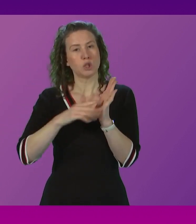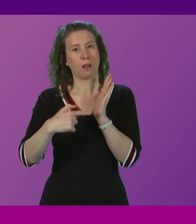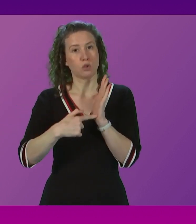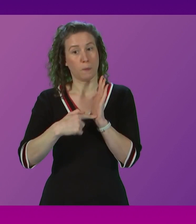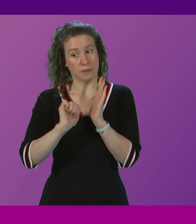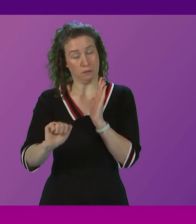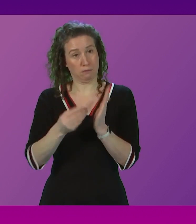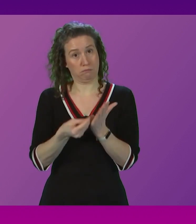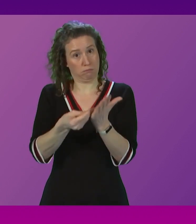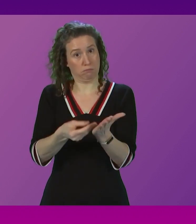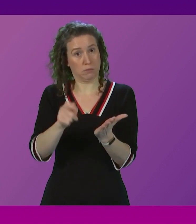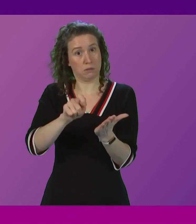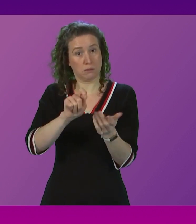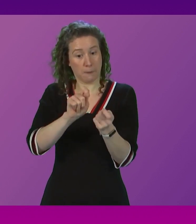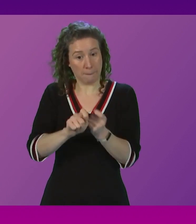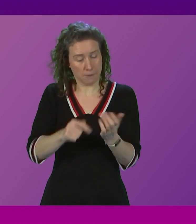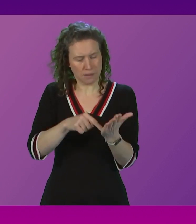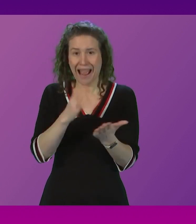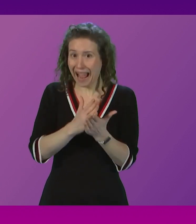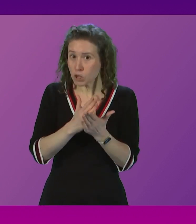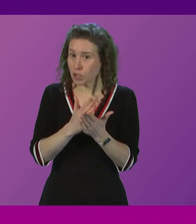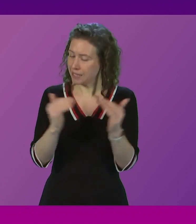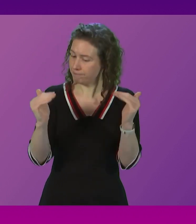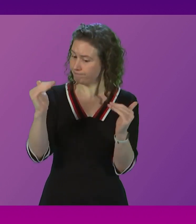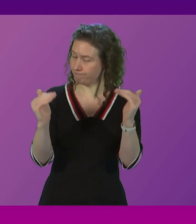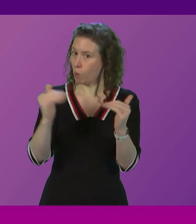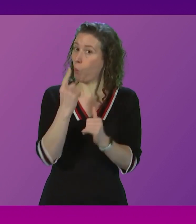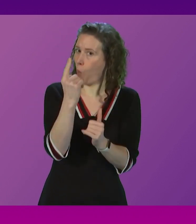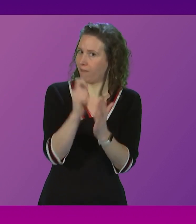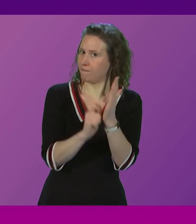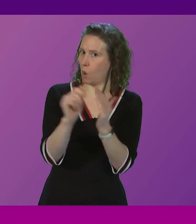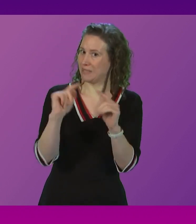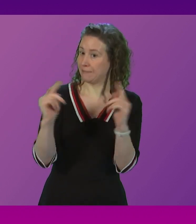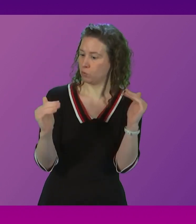it came down to just one vote. At First Minister’s question time, I am asking the